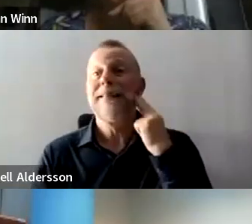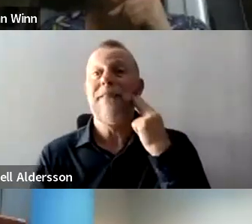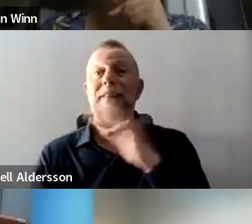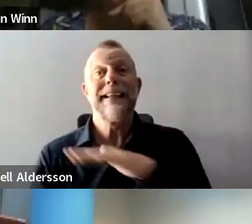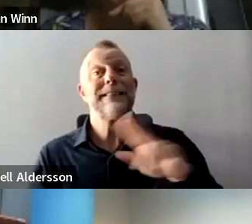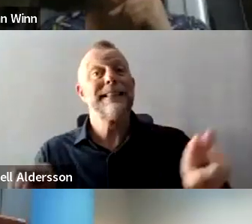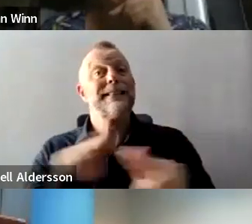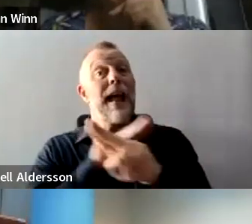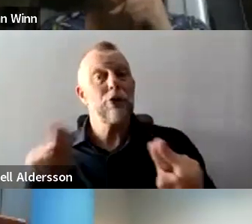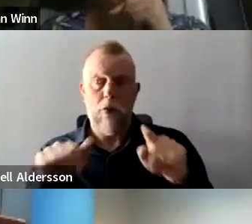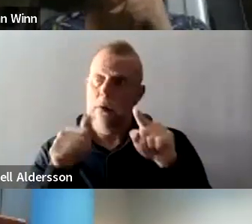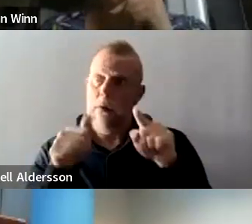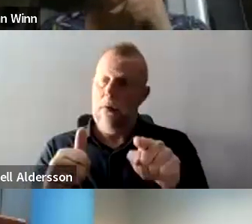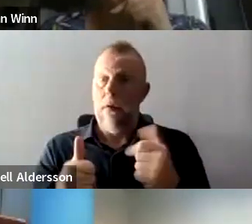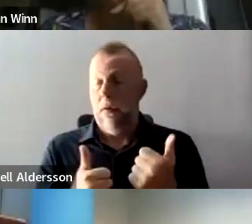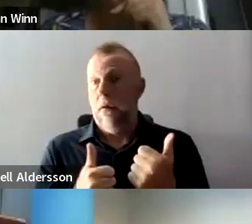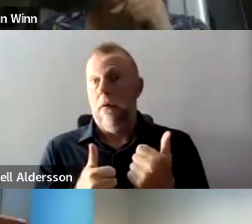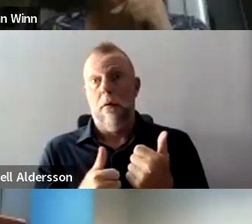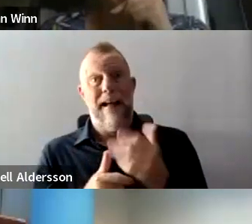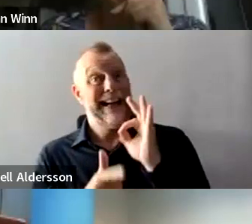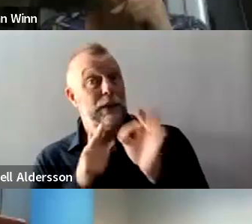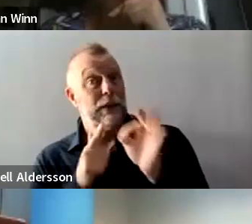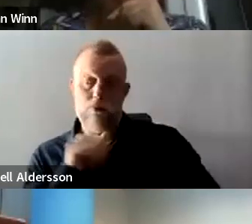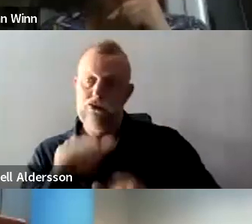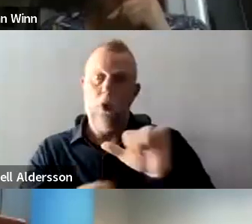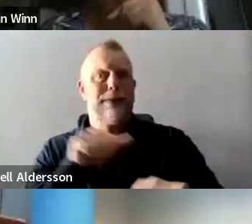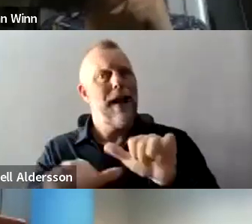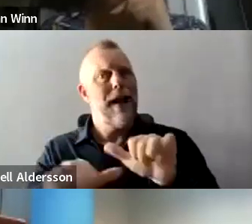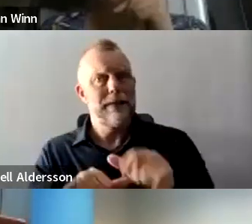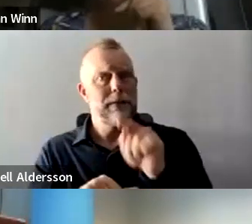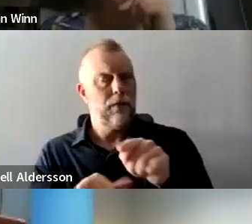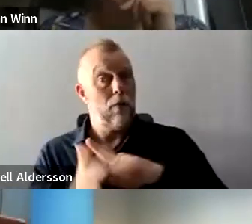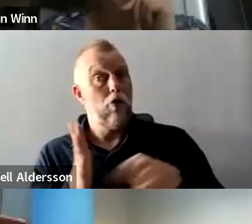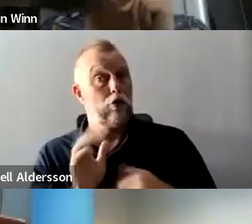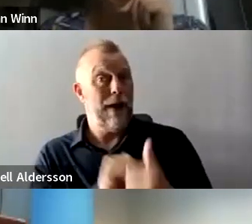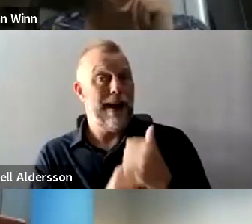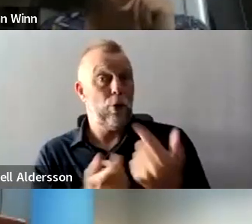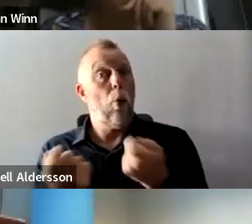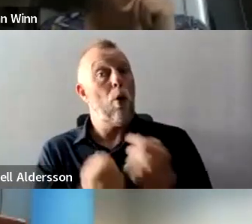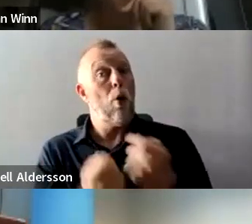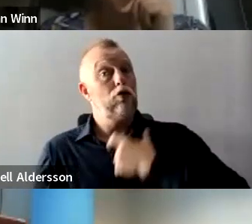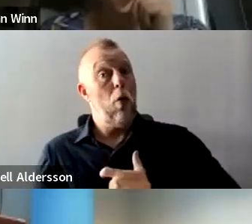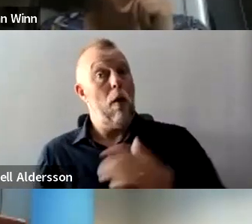successful, following an interview process for the project coordinator role.